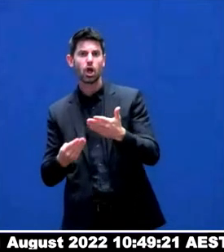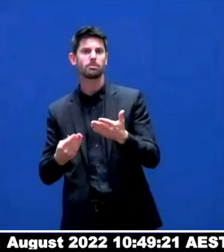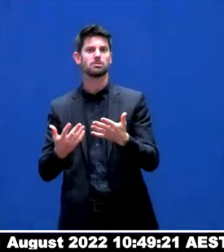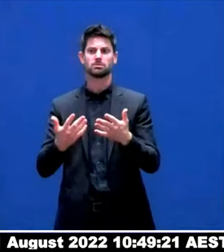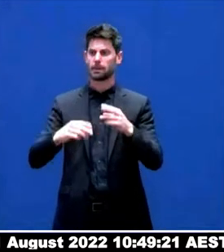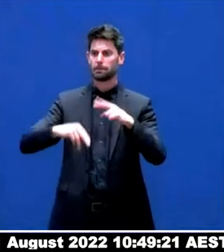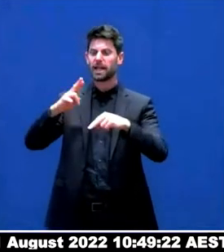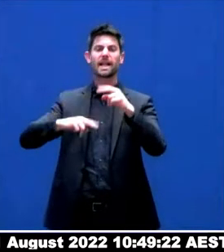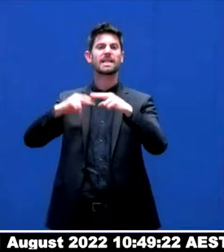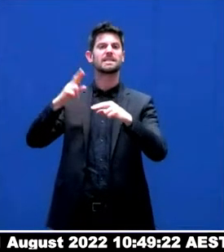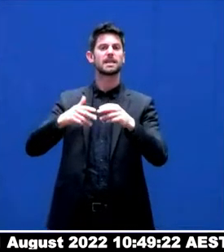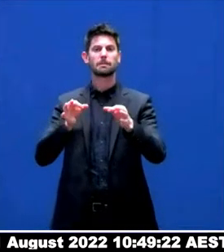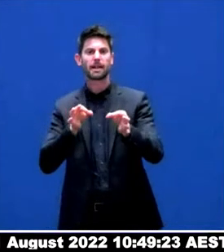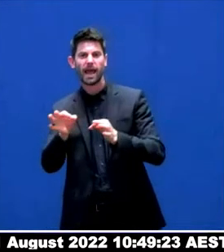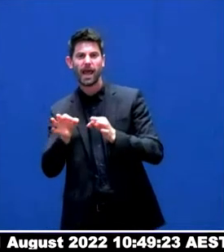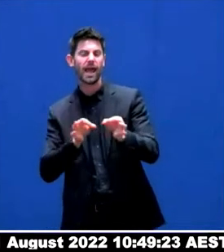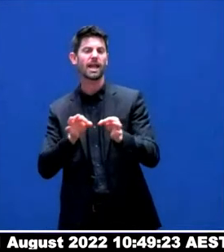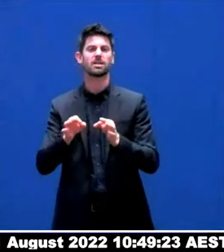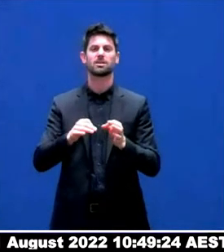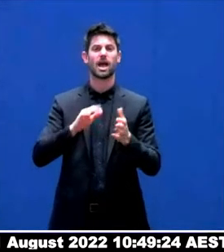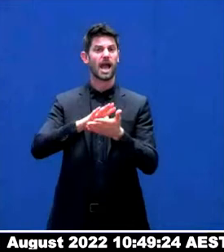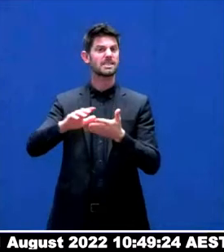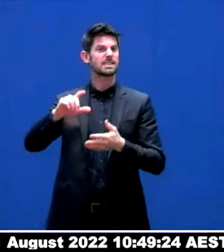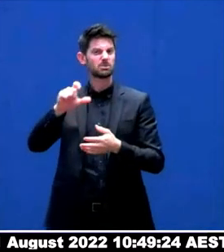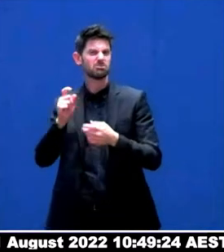construction, urban planning and social housing sectors? Yes.